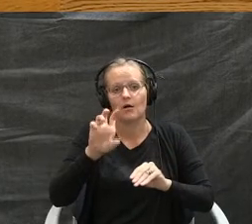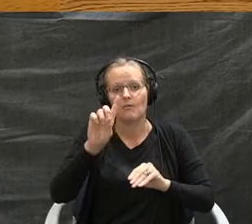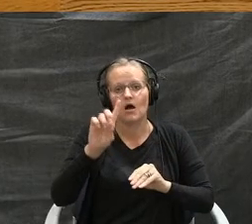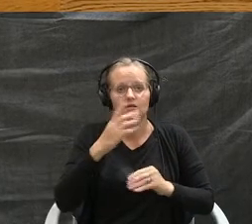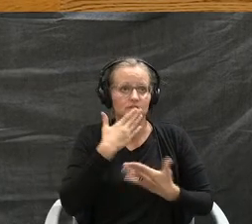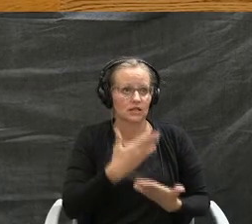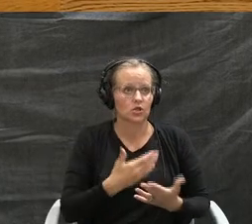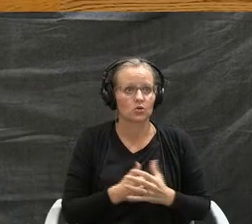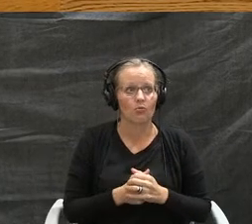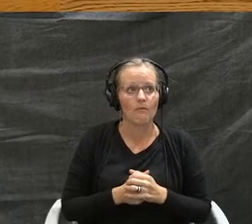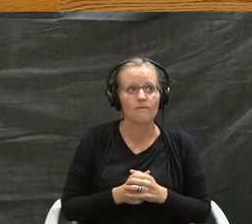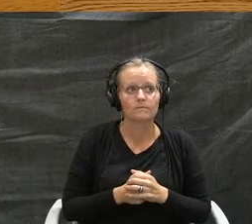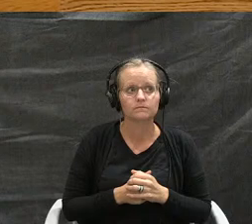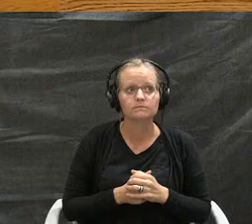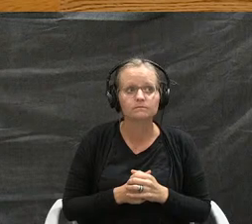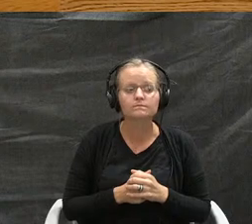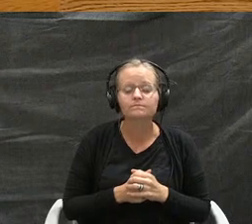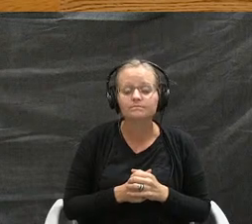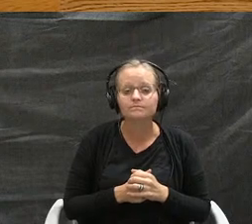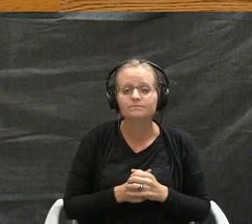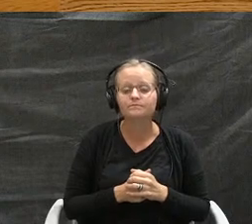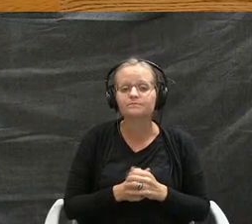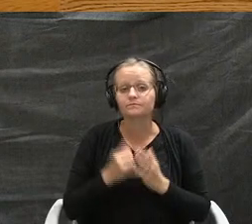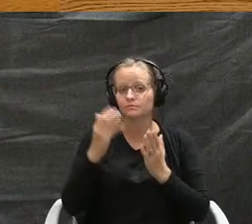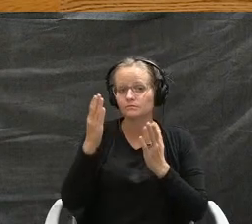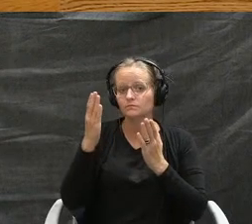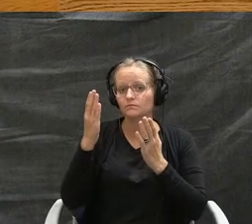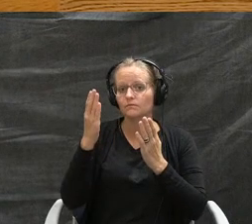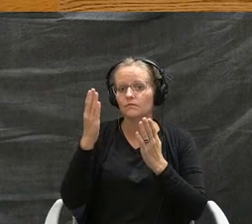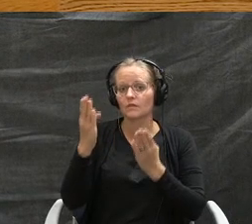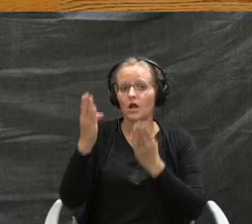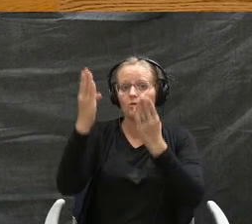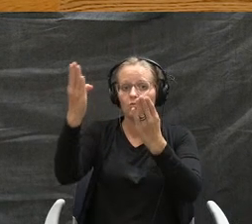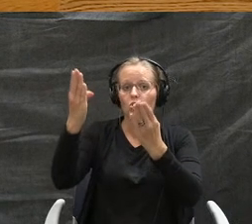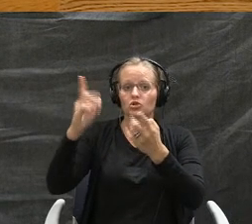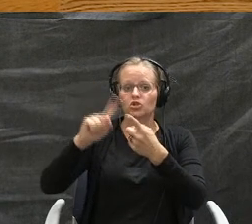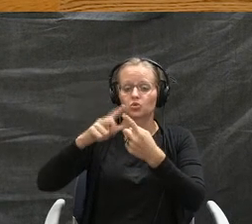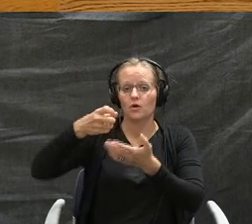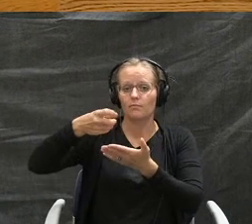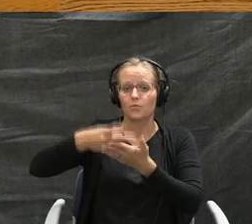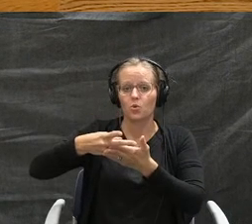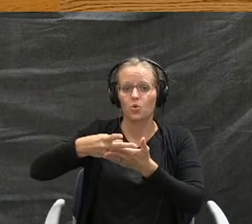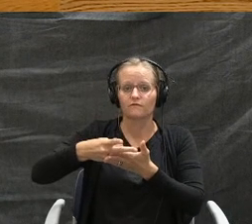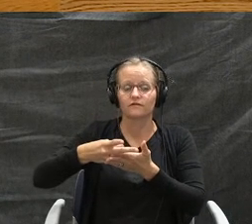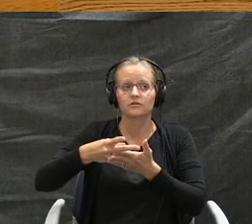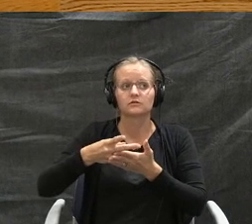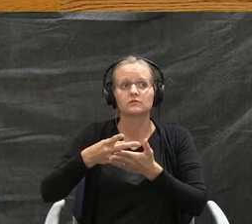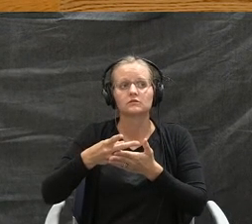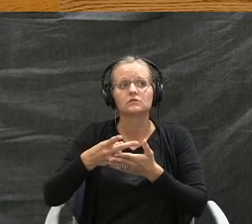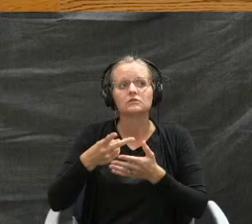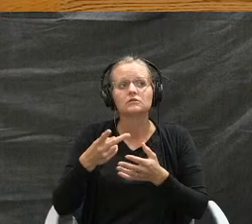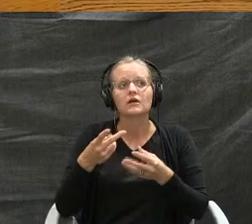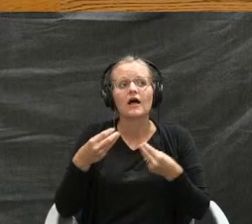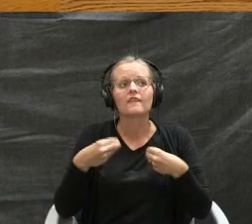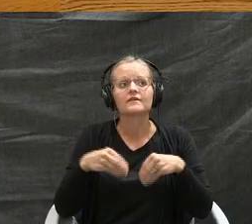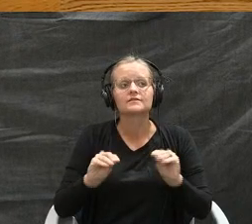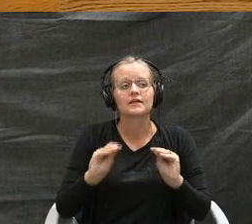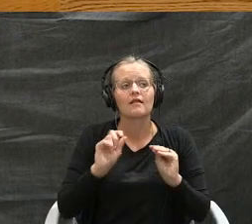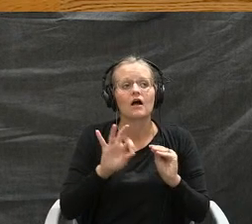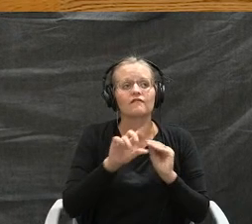Great. Can I have emotion please to approve the authorization and sale of 2020 G general obligation long-term facilities